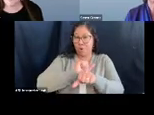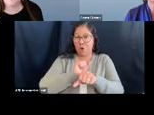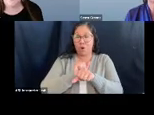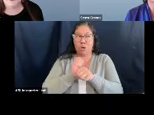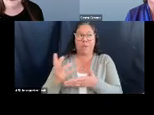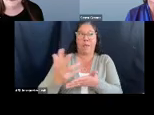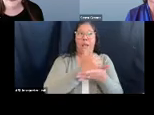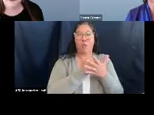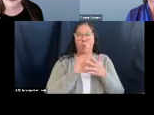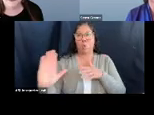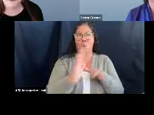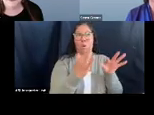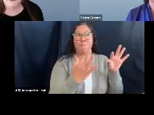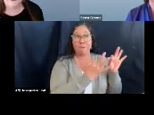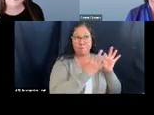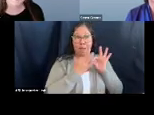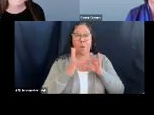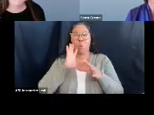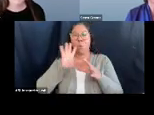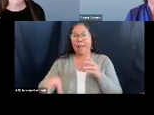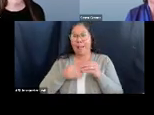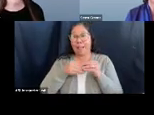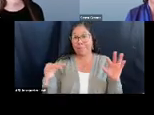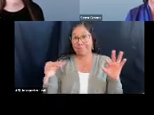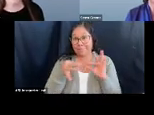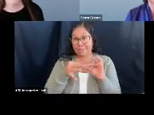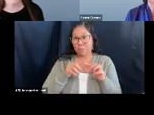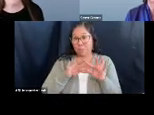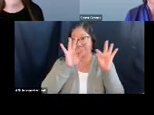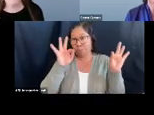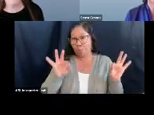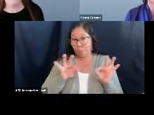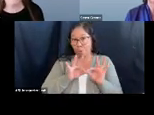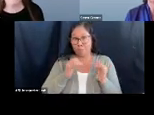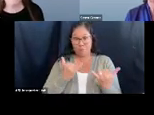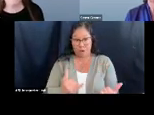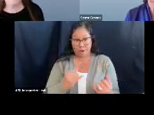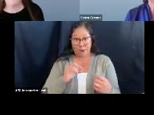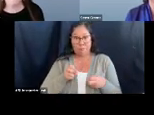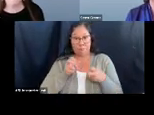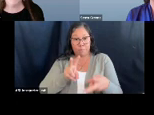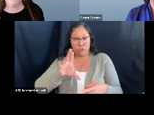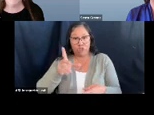we are going to add the link to the feedback form now to the chat box. The link will also